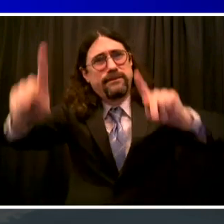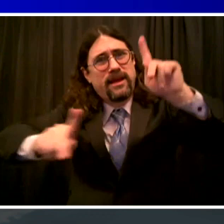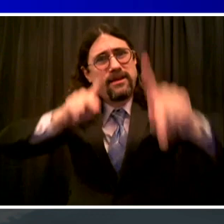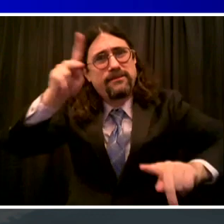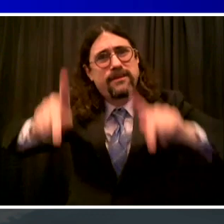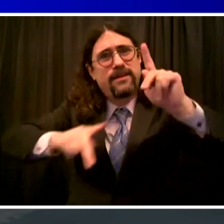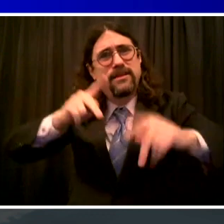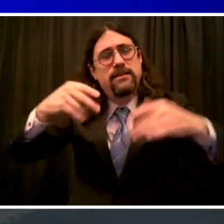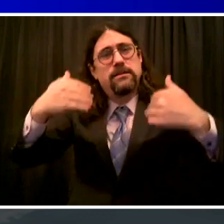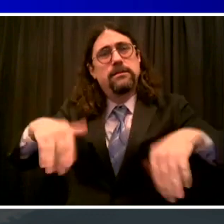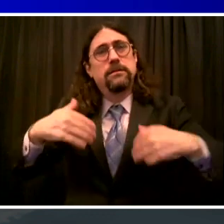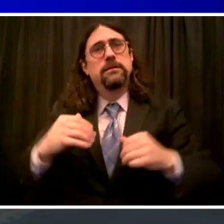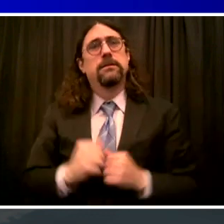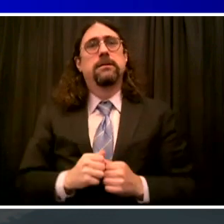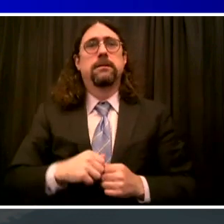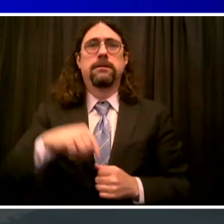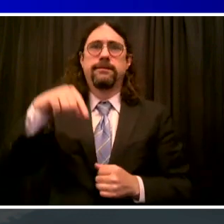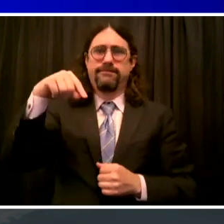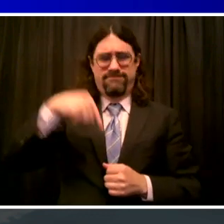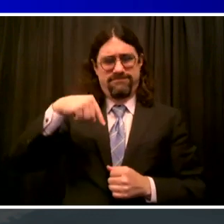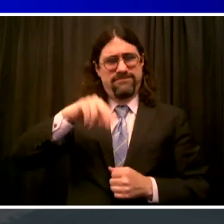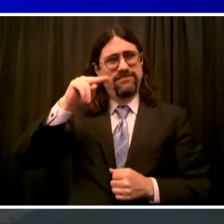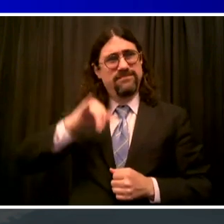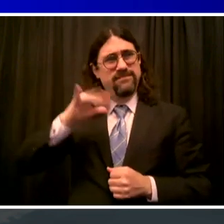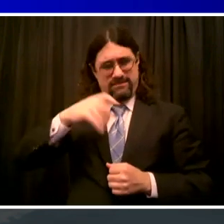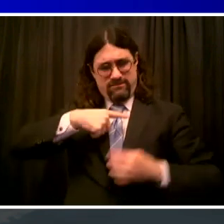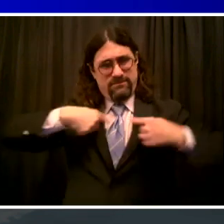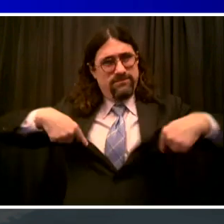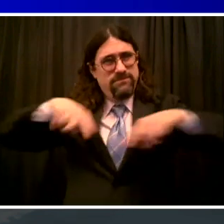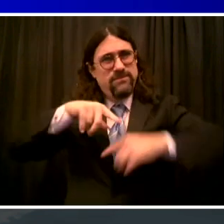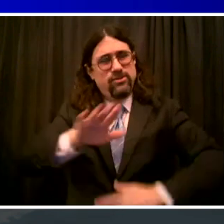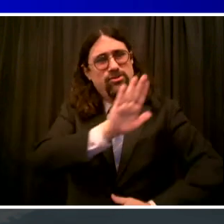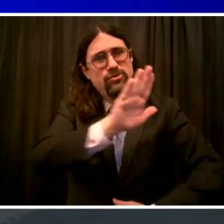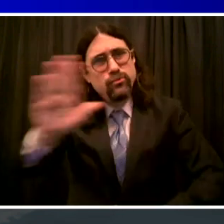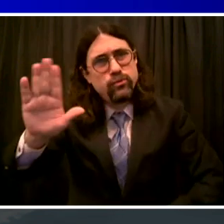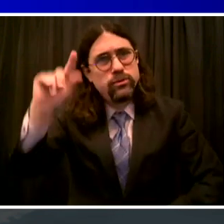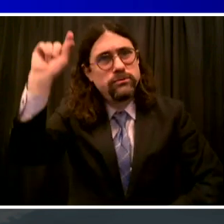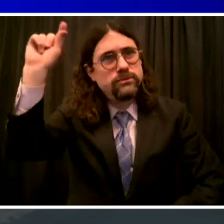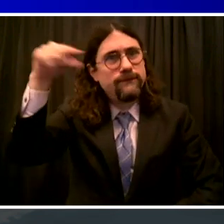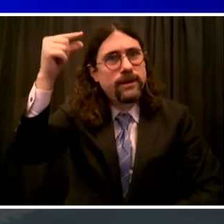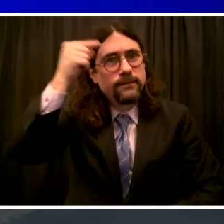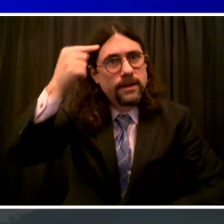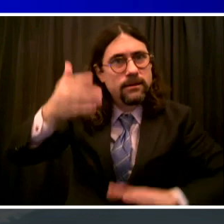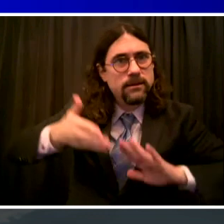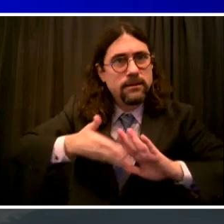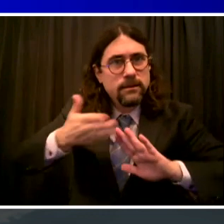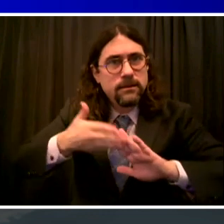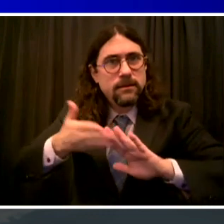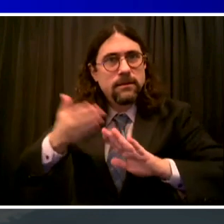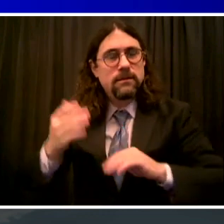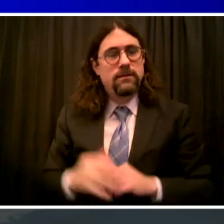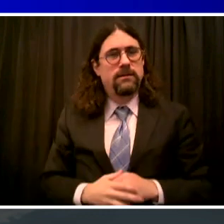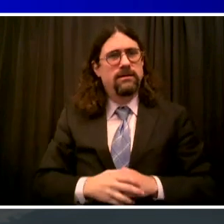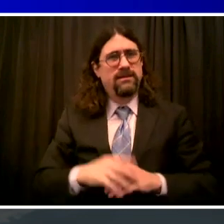ON TOP OF THAT A CITY GOVERNMENT THAT'S HERE TO SERVE ALL OF YOU, TO MAKE YOUR LIEVS EBTTER, TO